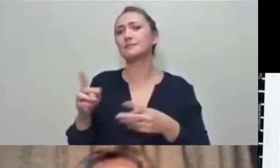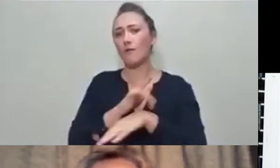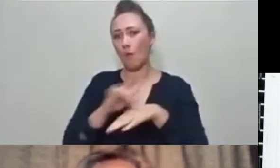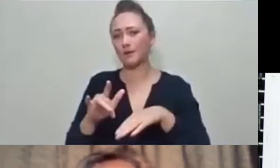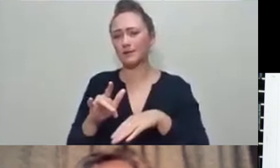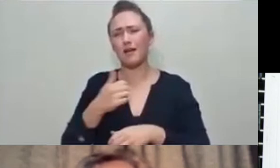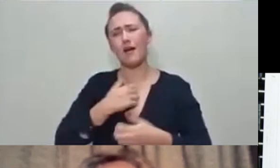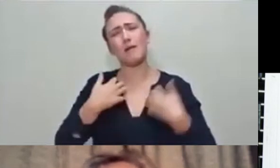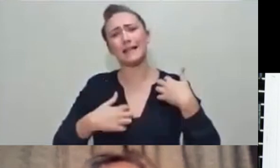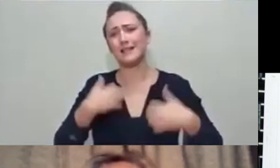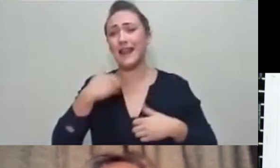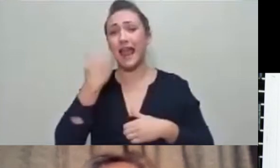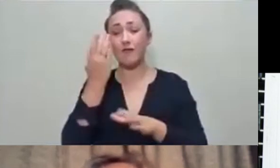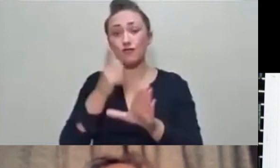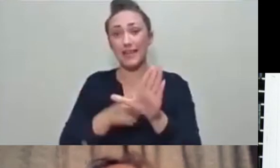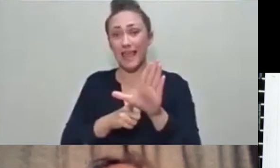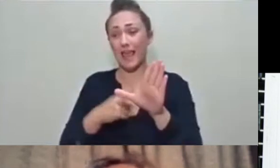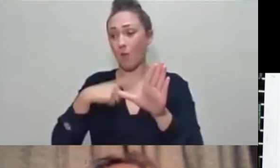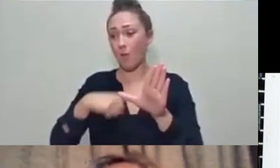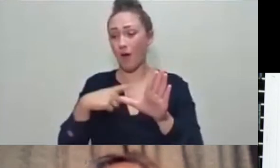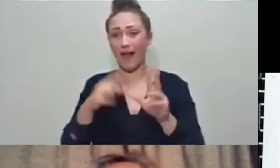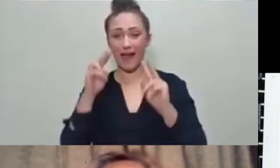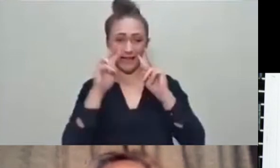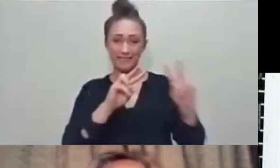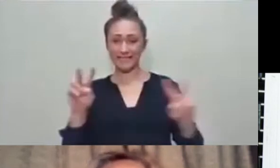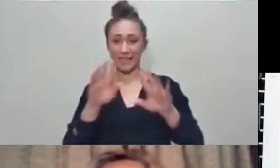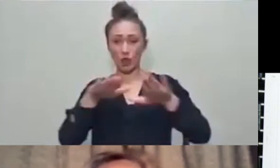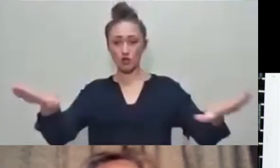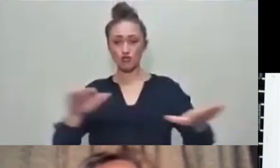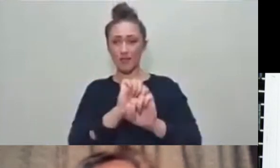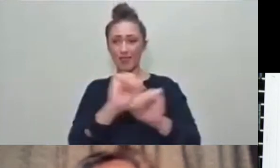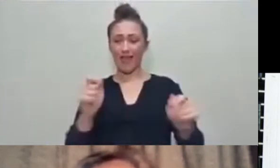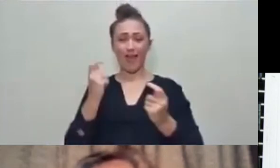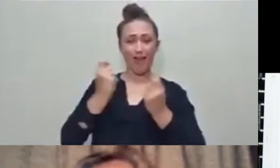To see how much joy it brings these children means the world to me